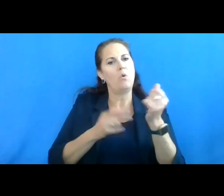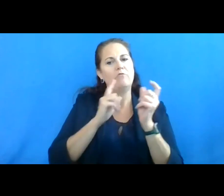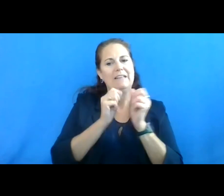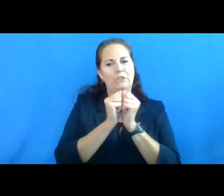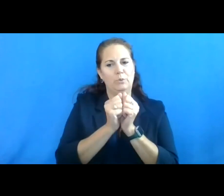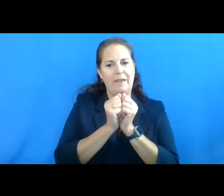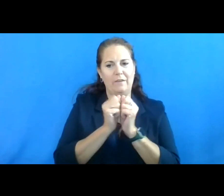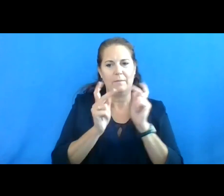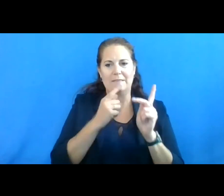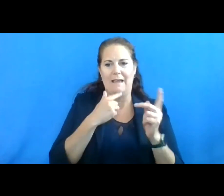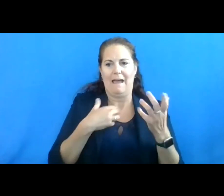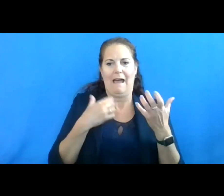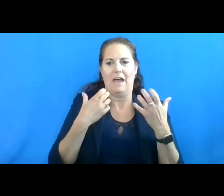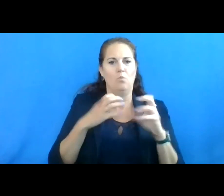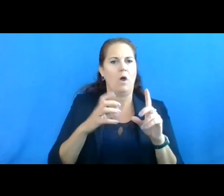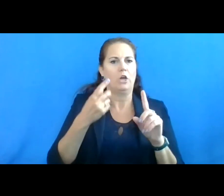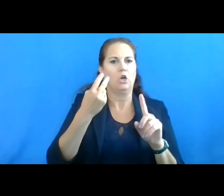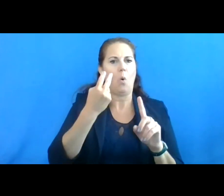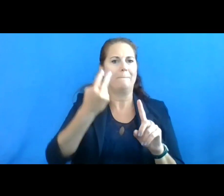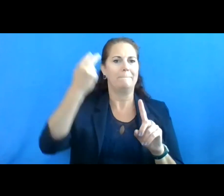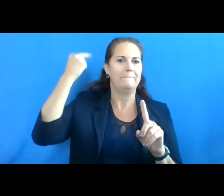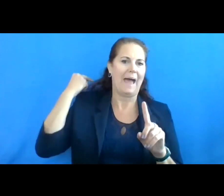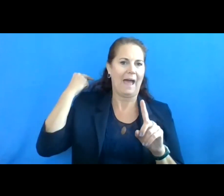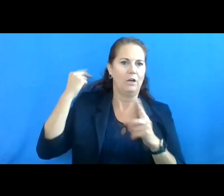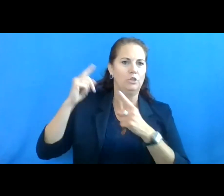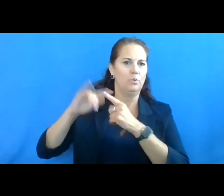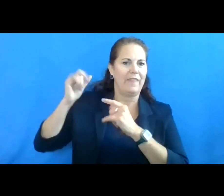People say I don't want to go back to what happened to me when I was a child.